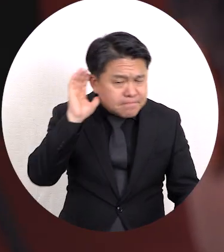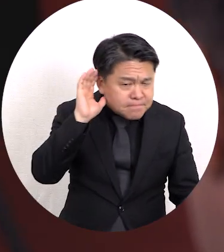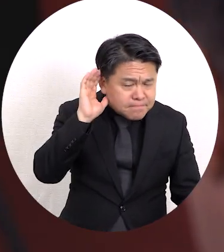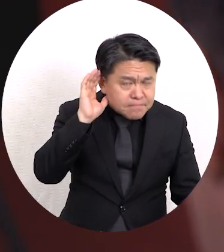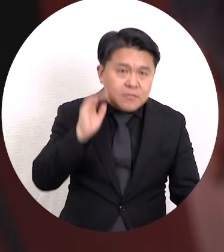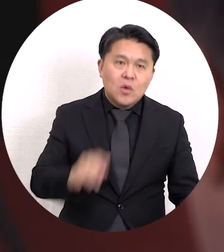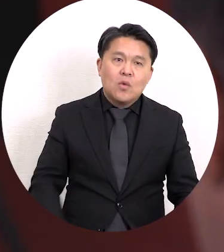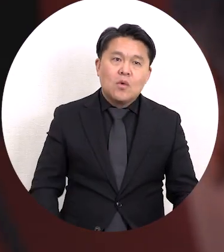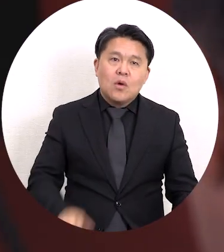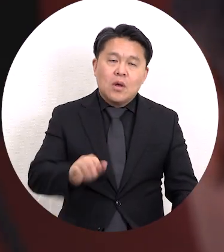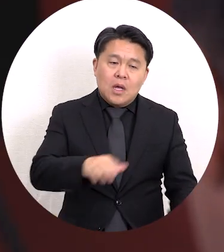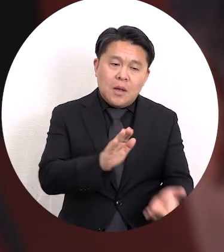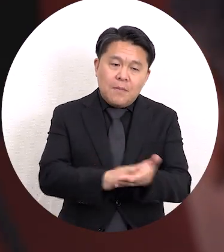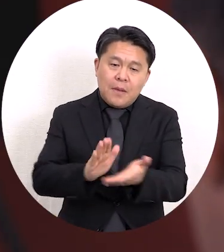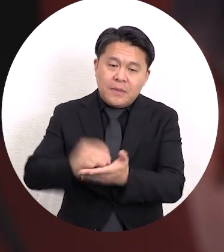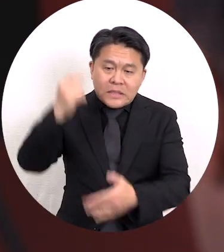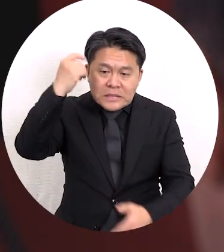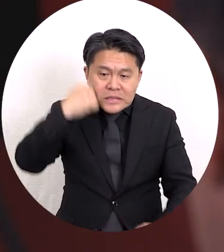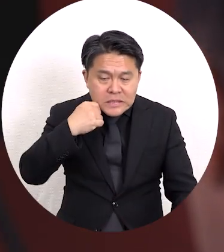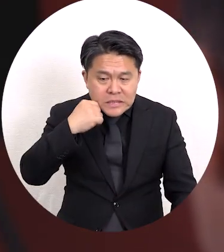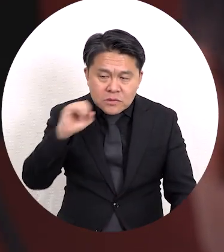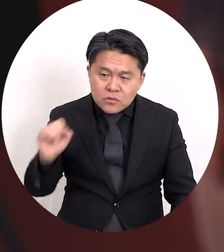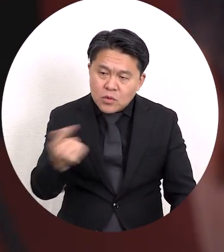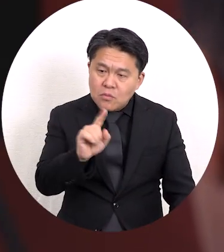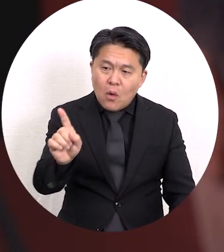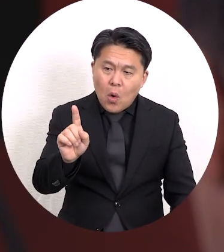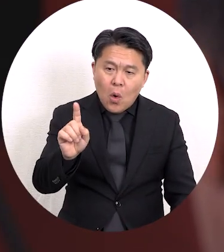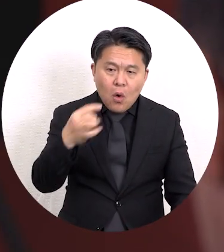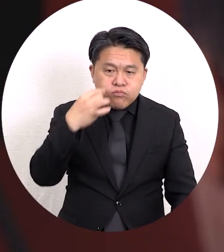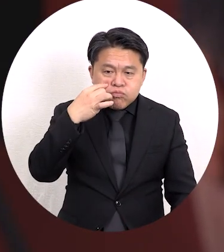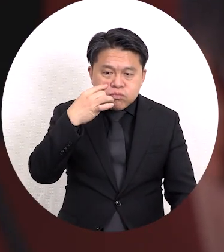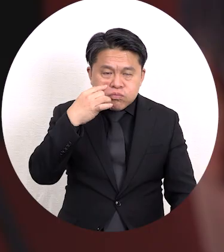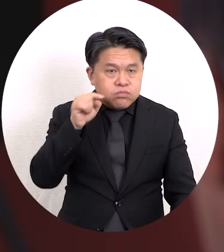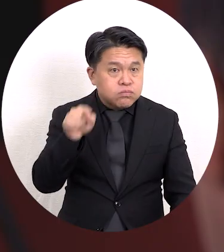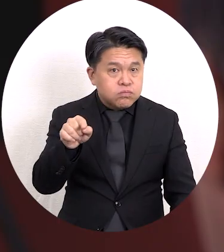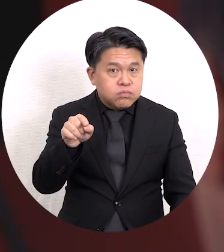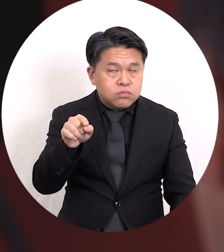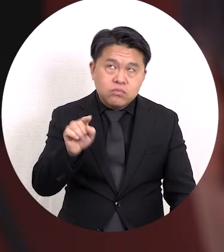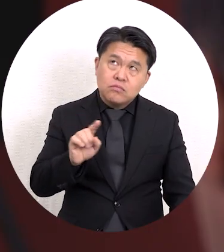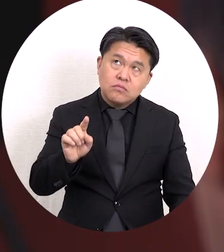why we feel the beat in the first place. As I explored this question, I realized that